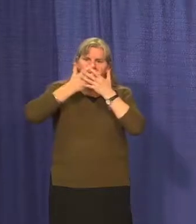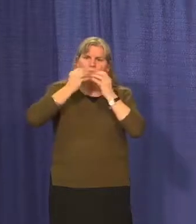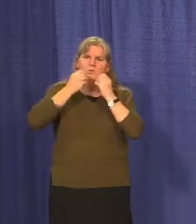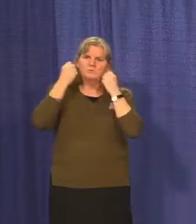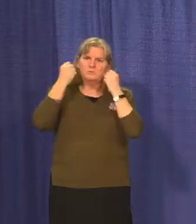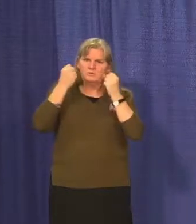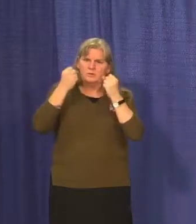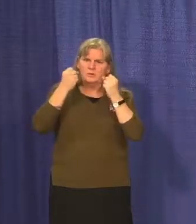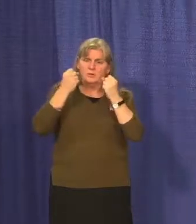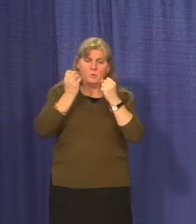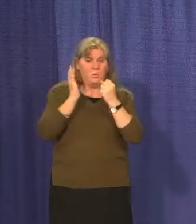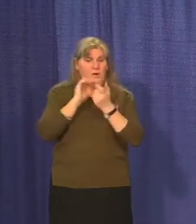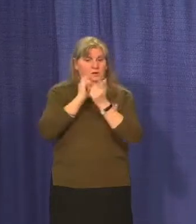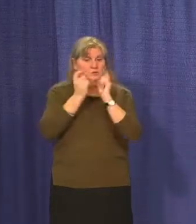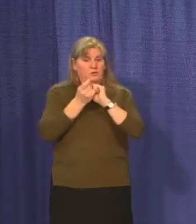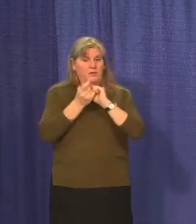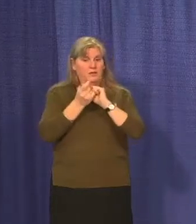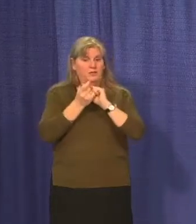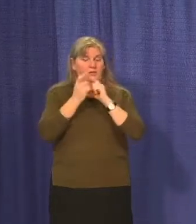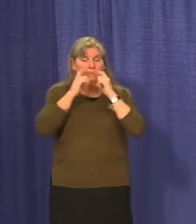Do you expect we will see any change in terms of what is